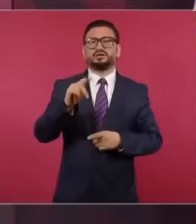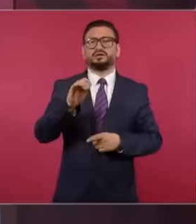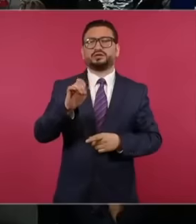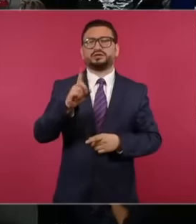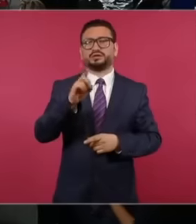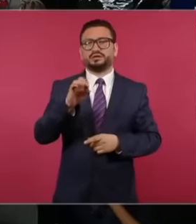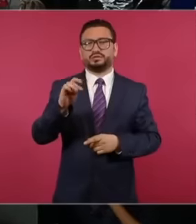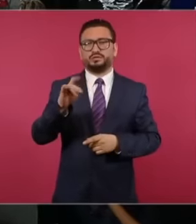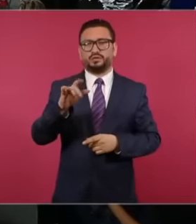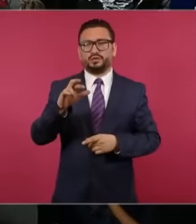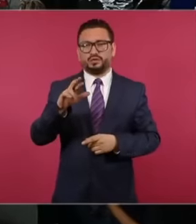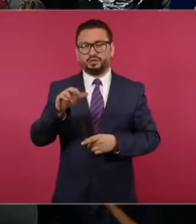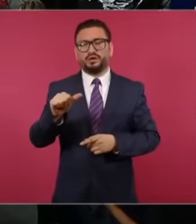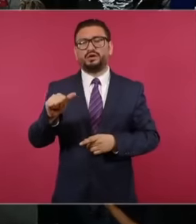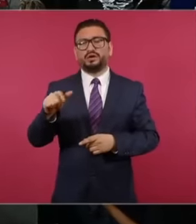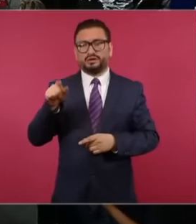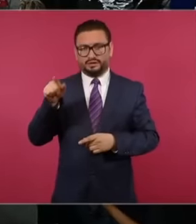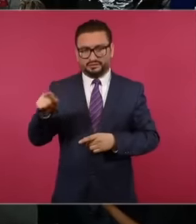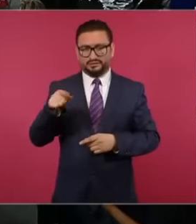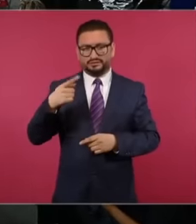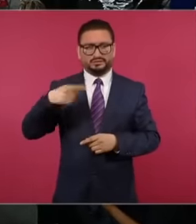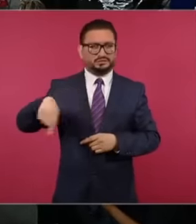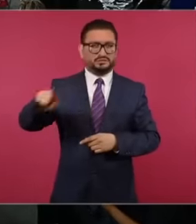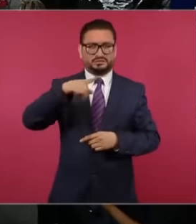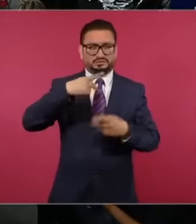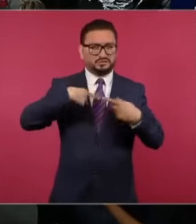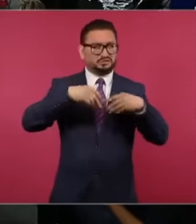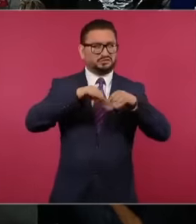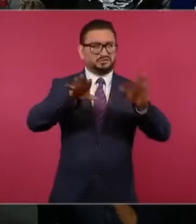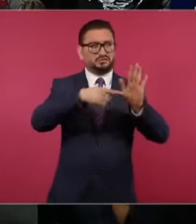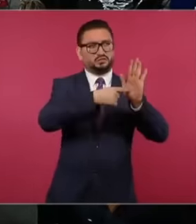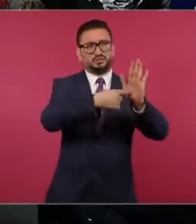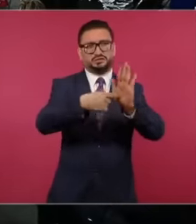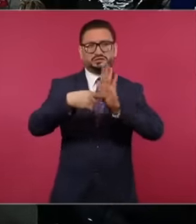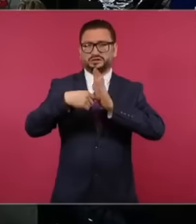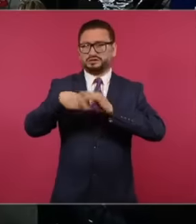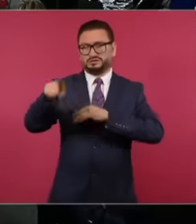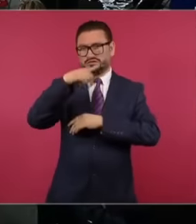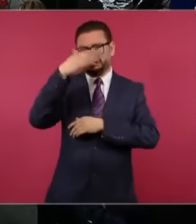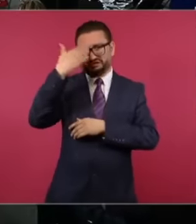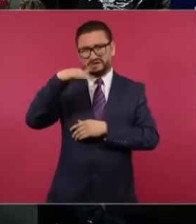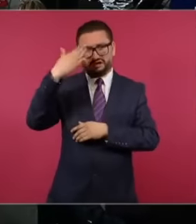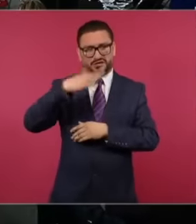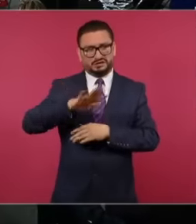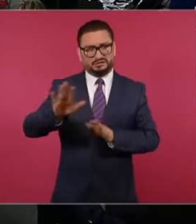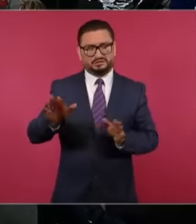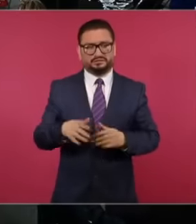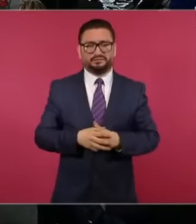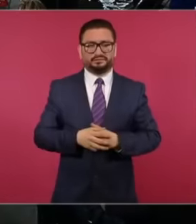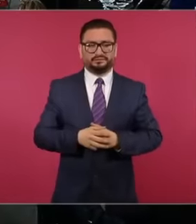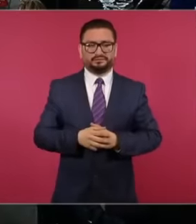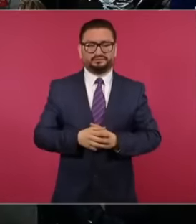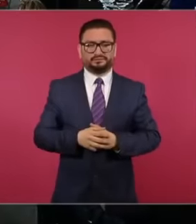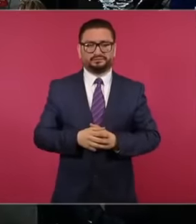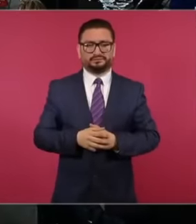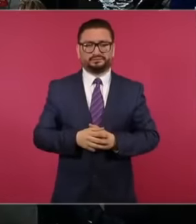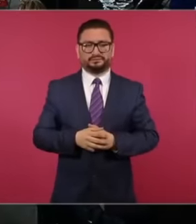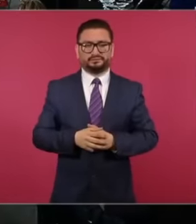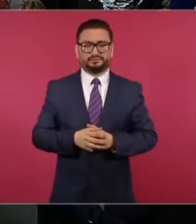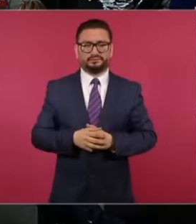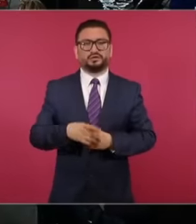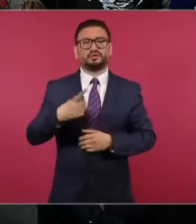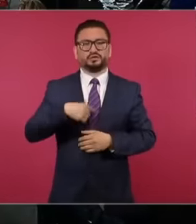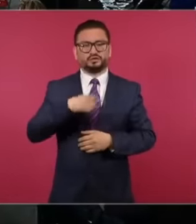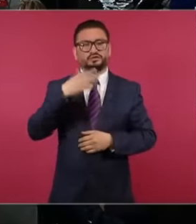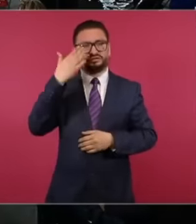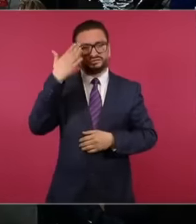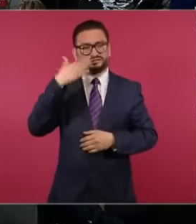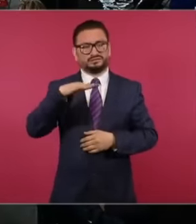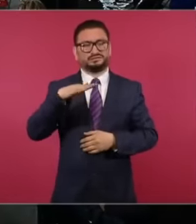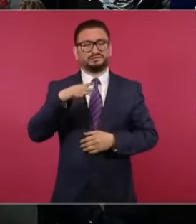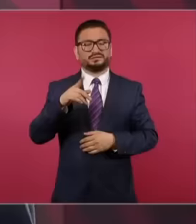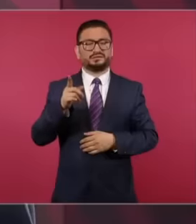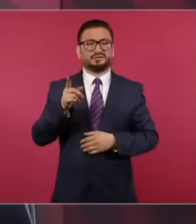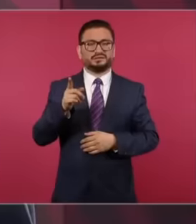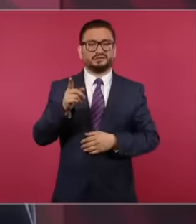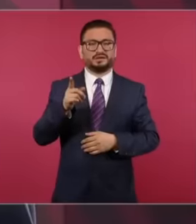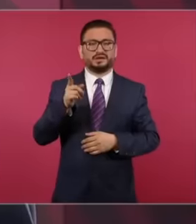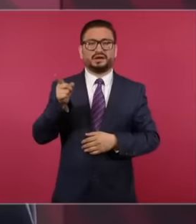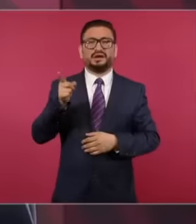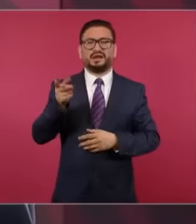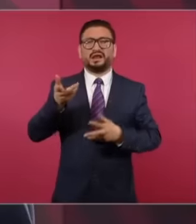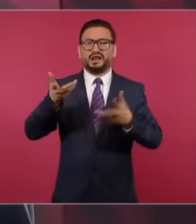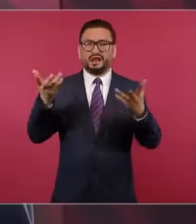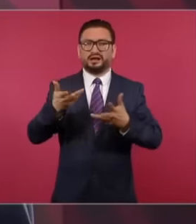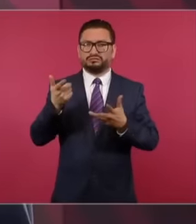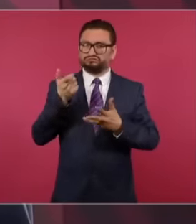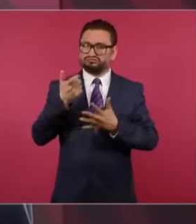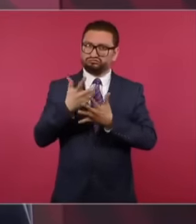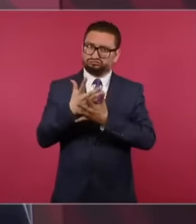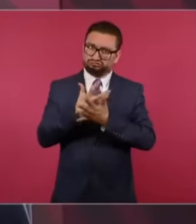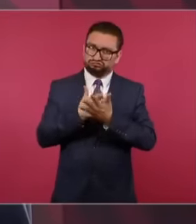and that was the purpose for more people to know this. We already know that he has made a lot of money